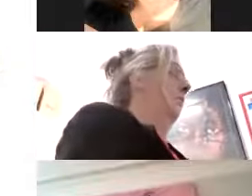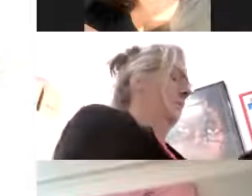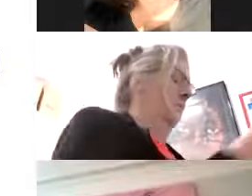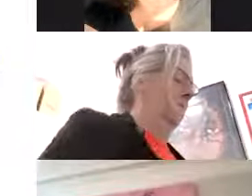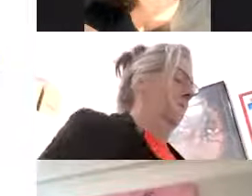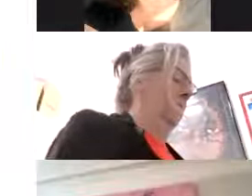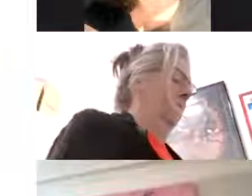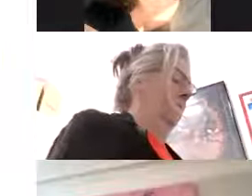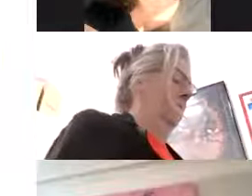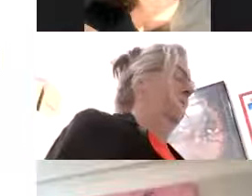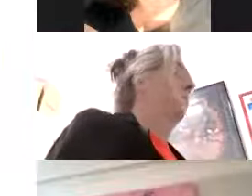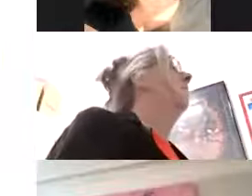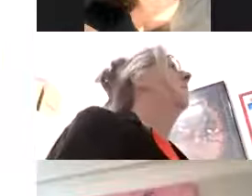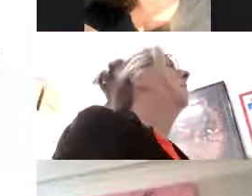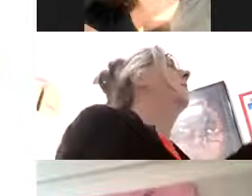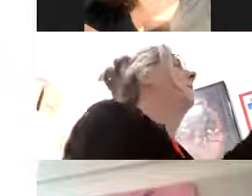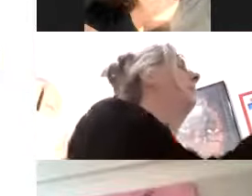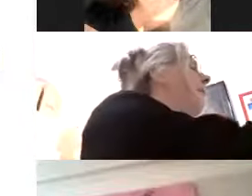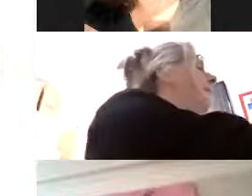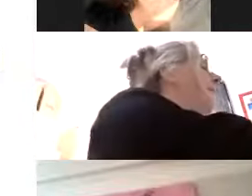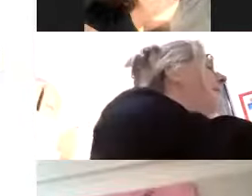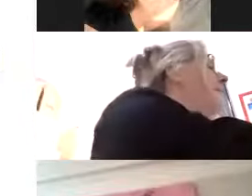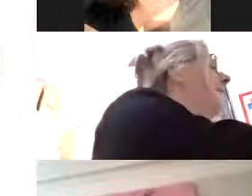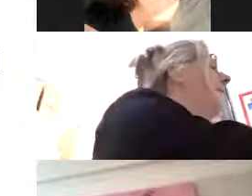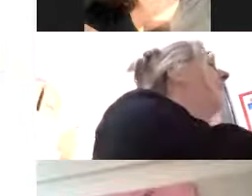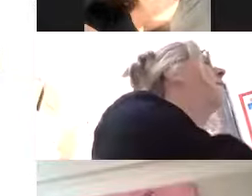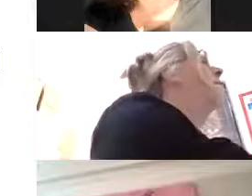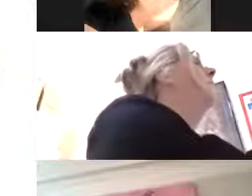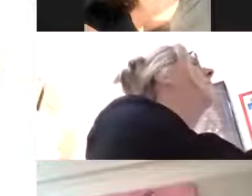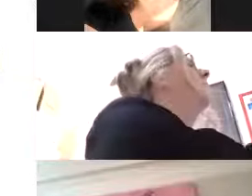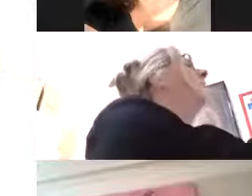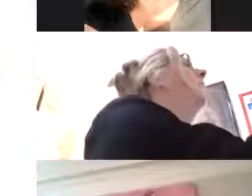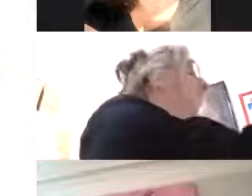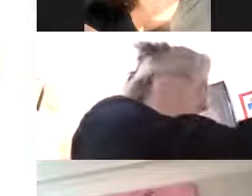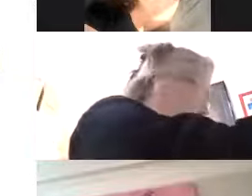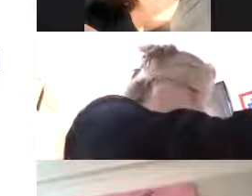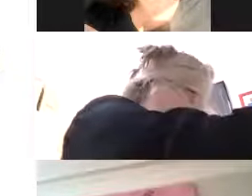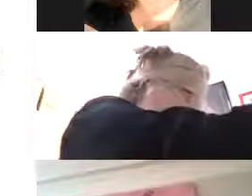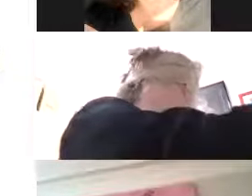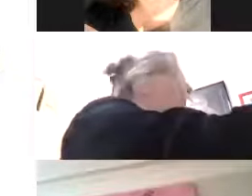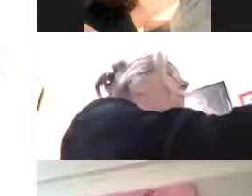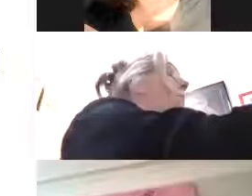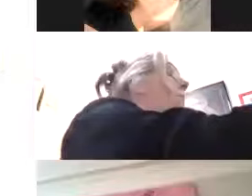given up he's he's been trying all this time i've been even killing him